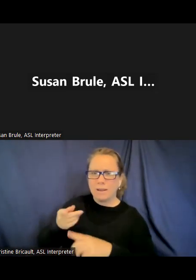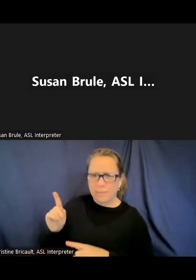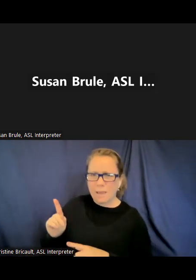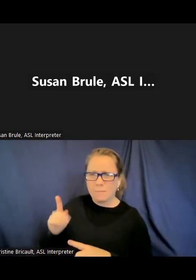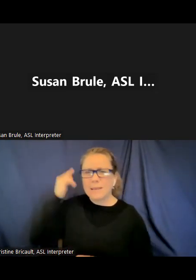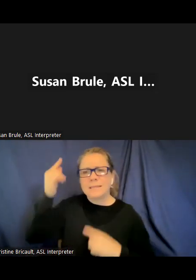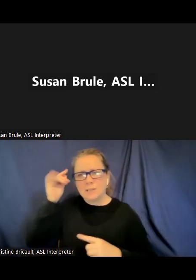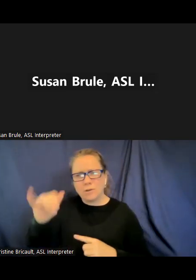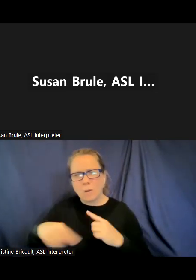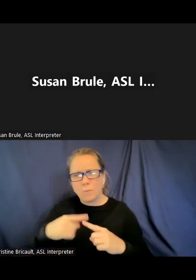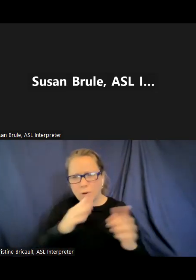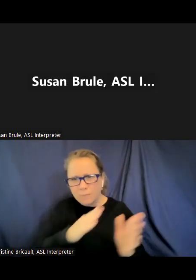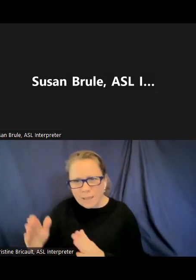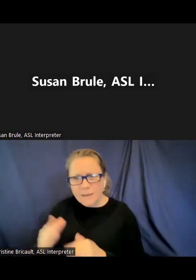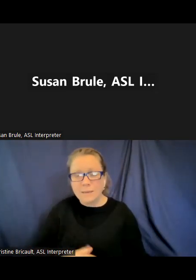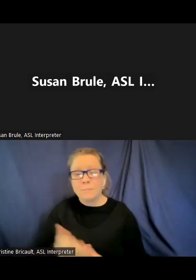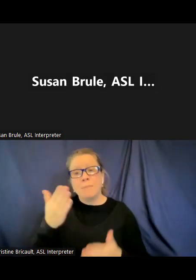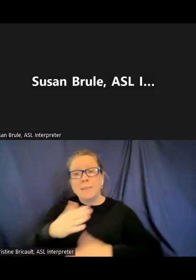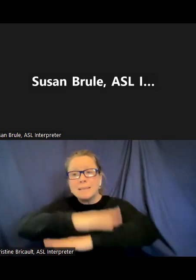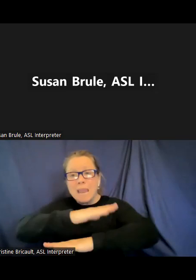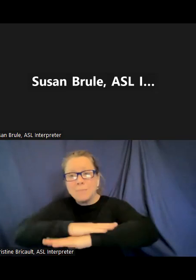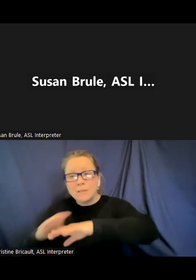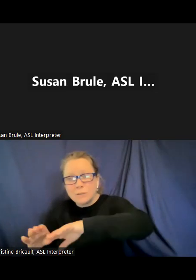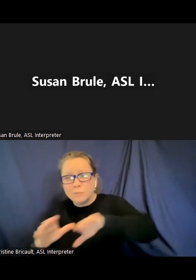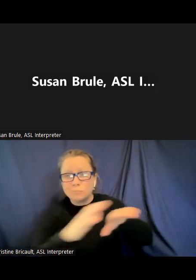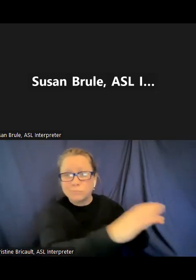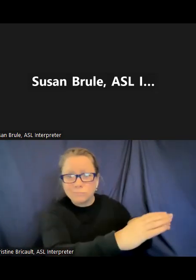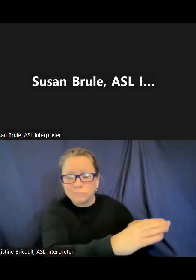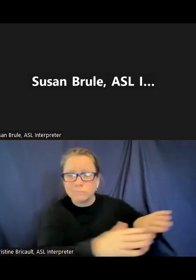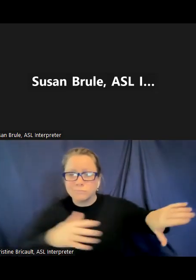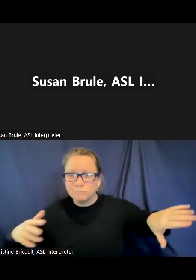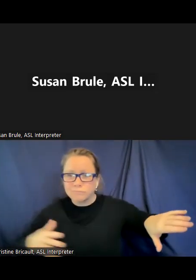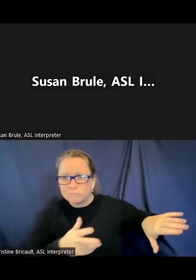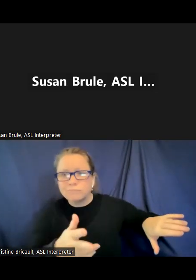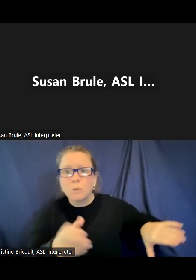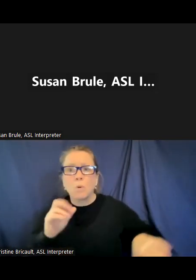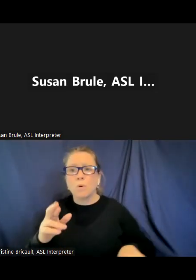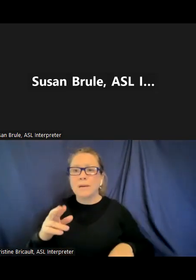Do you need to move a table. Do you need to adjust the seating arrangement.